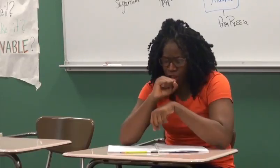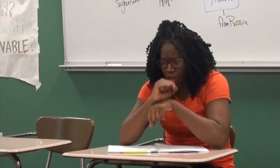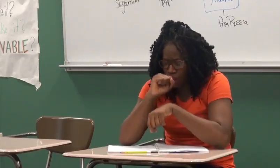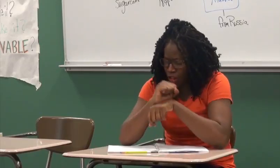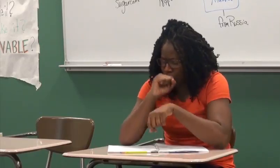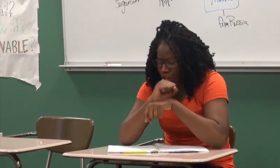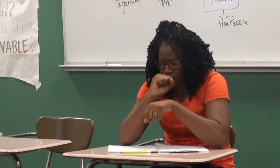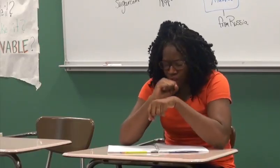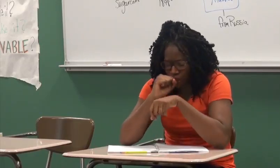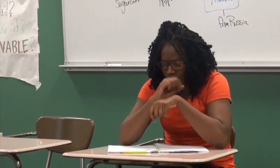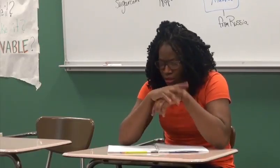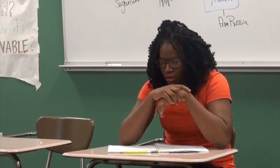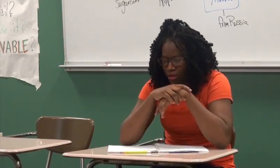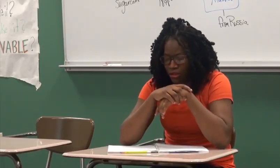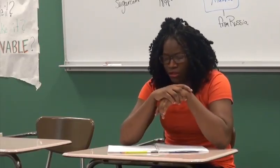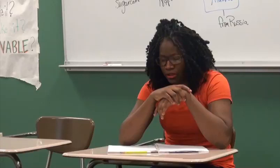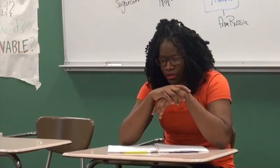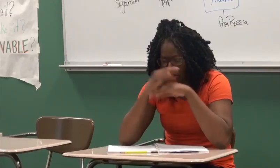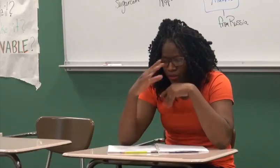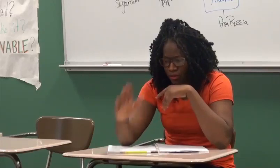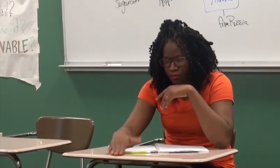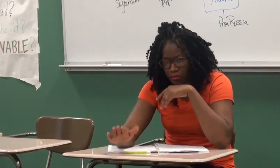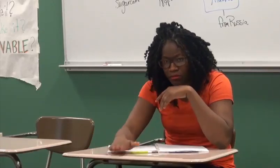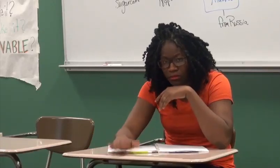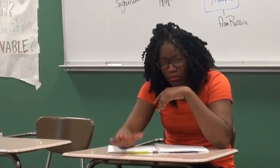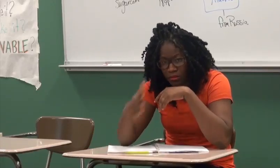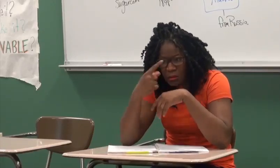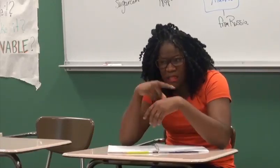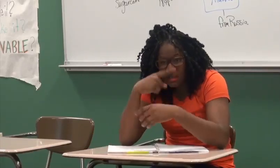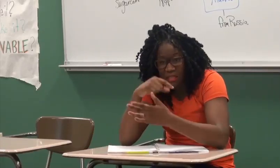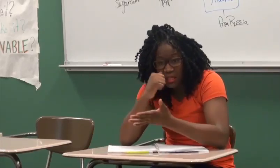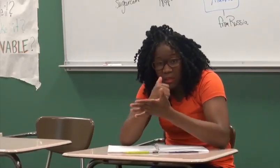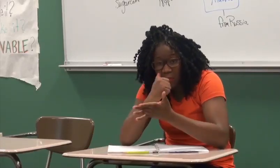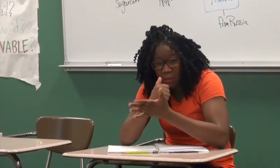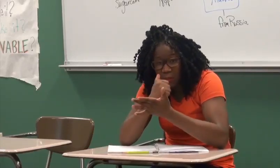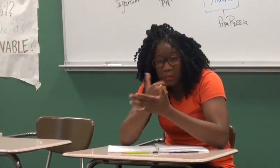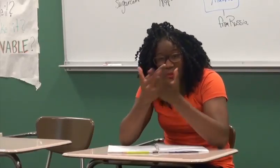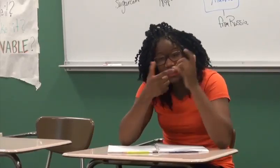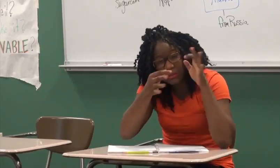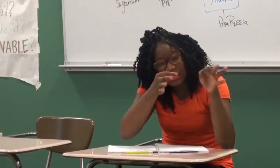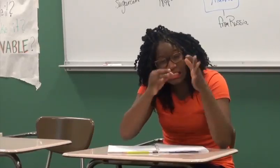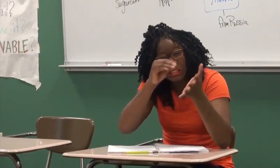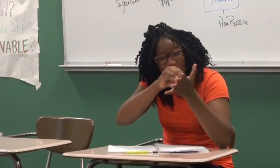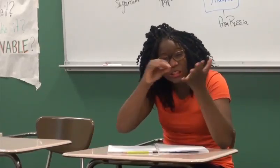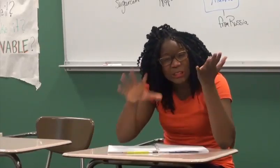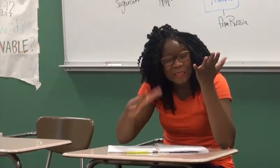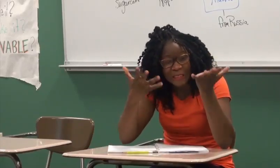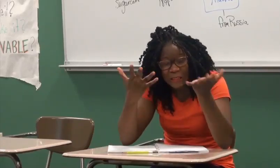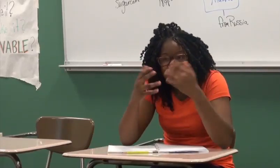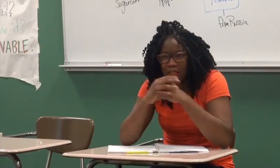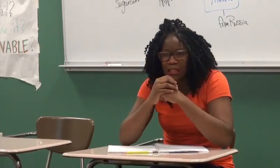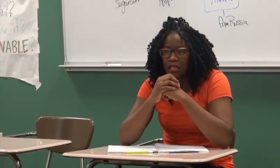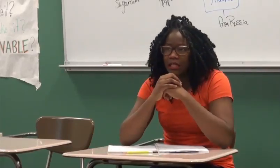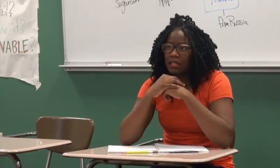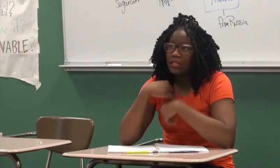I would start on an assignment only to have the kid in front of me turn around and ask me for help.